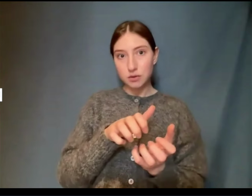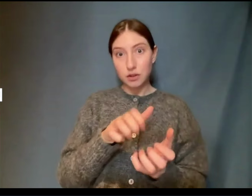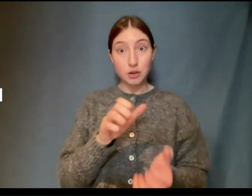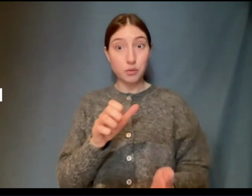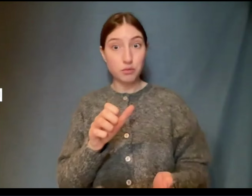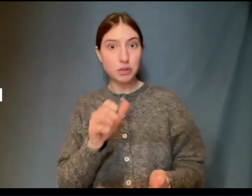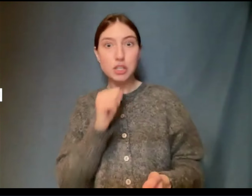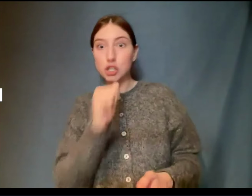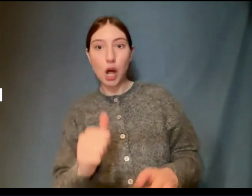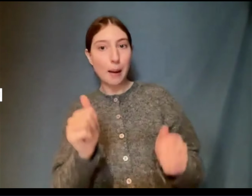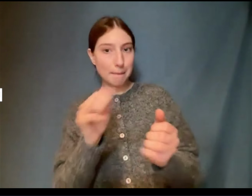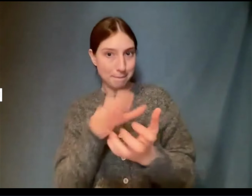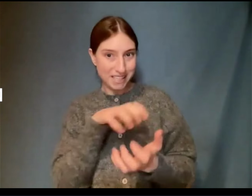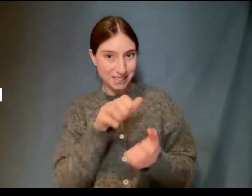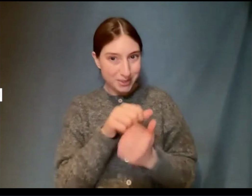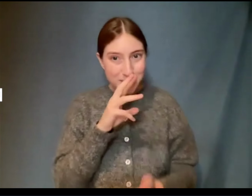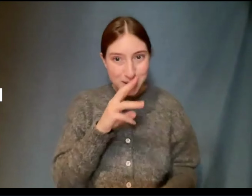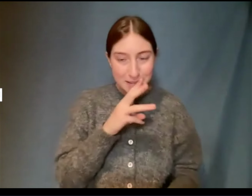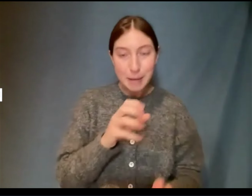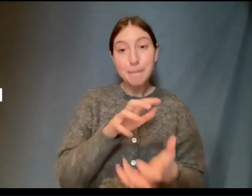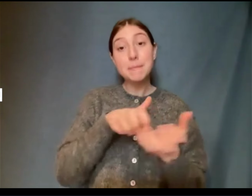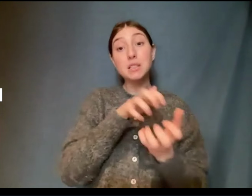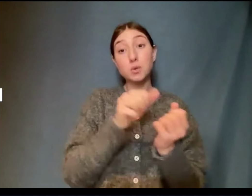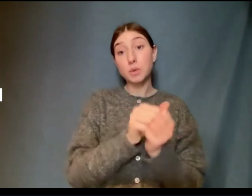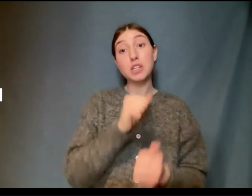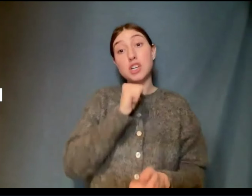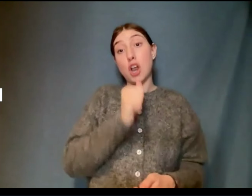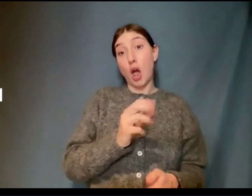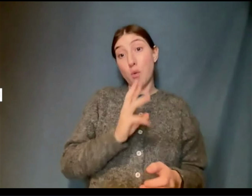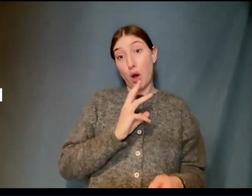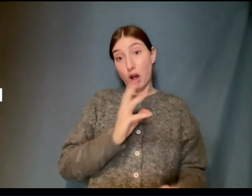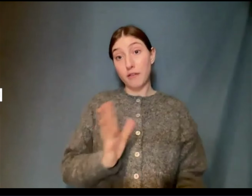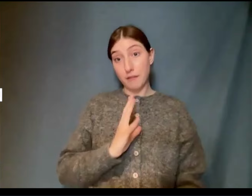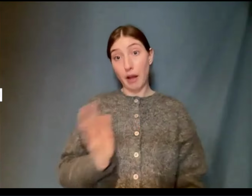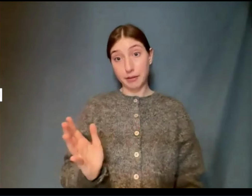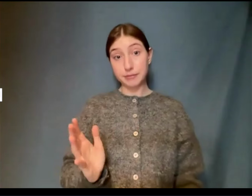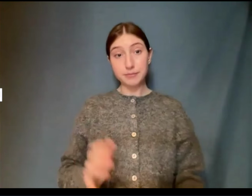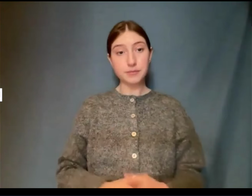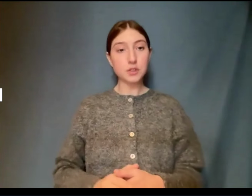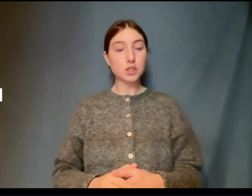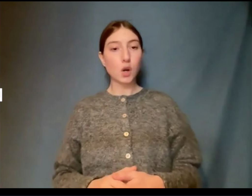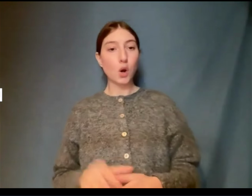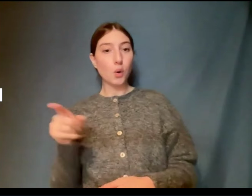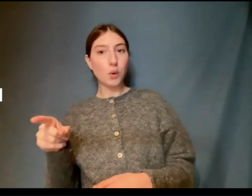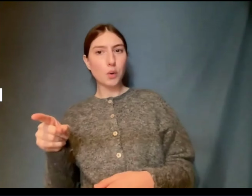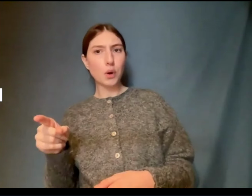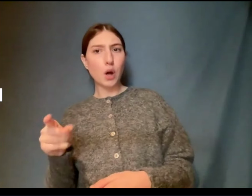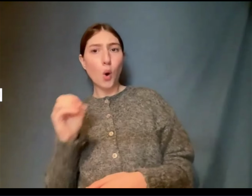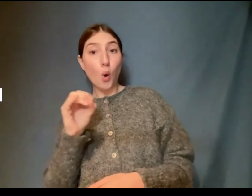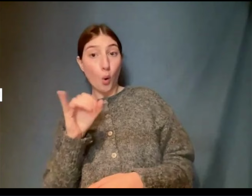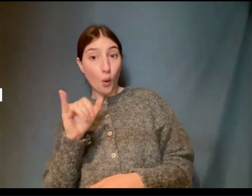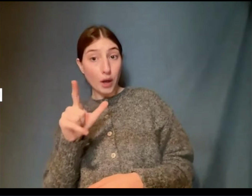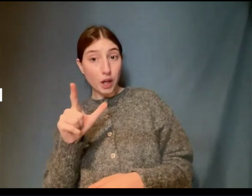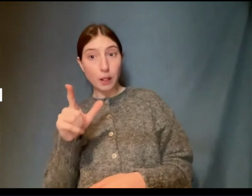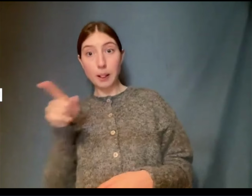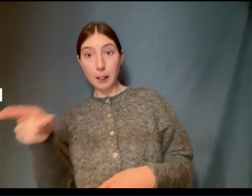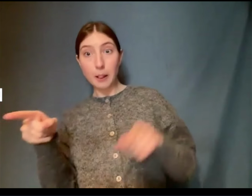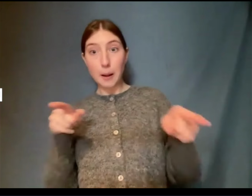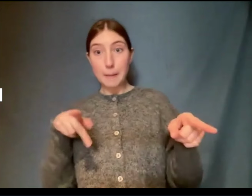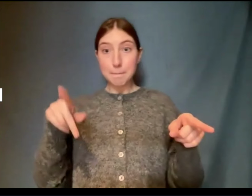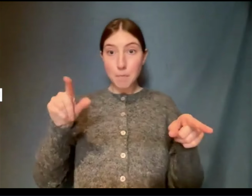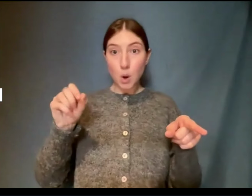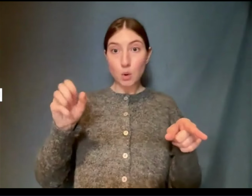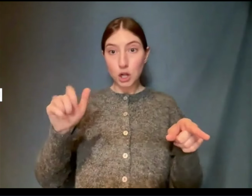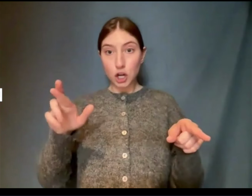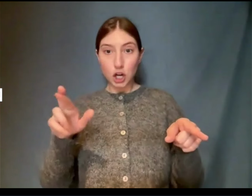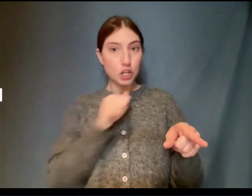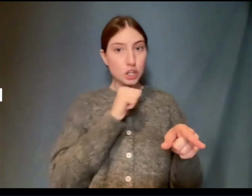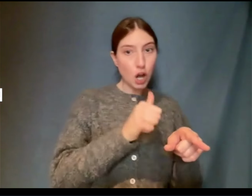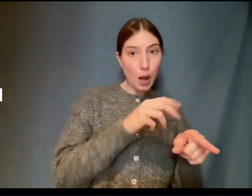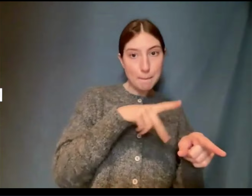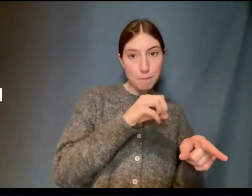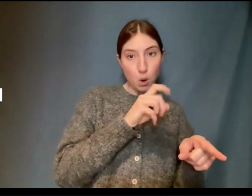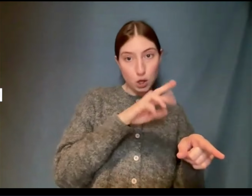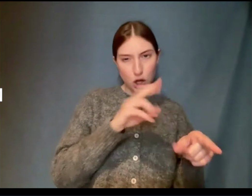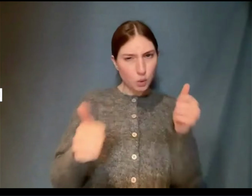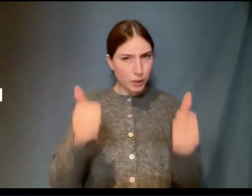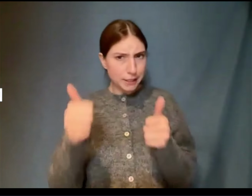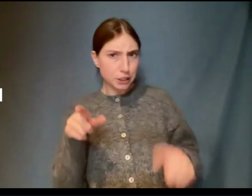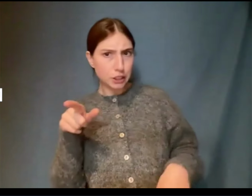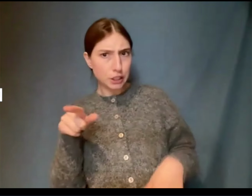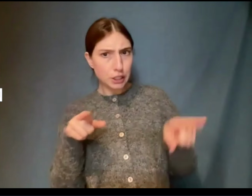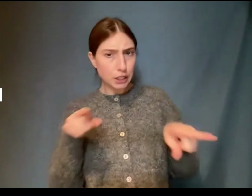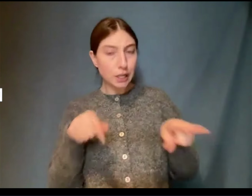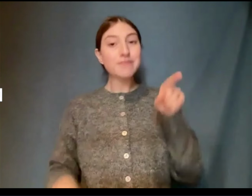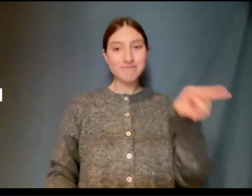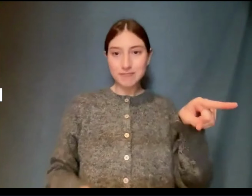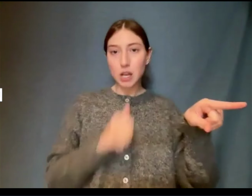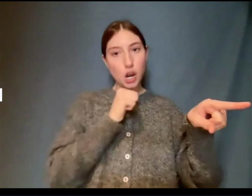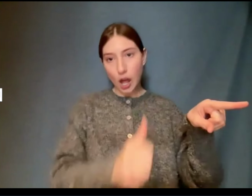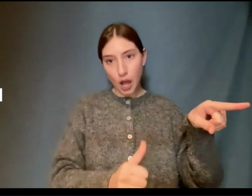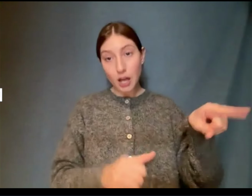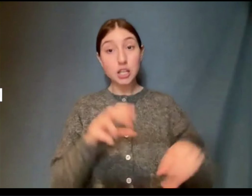polar or non-polar? Non-polar. Is salt polar or non-polar? Salt. Yeah. So, what is it? Okay. So,